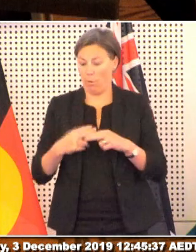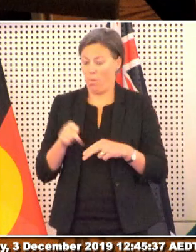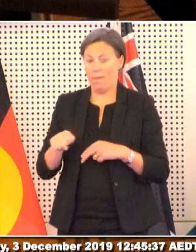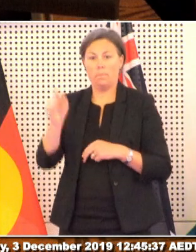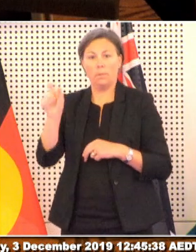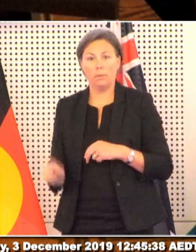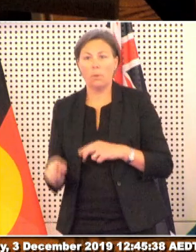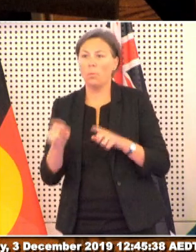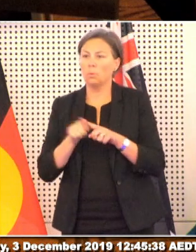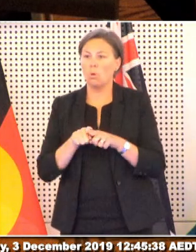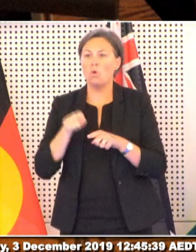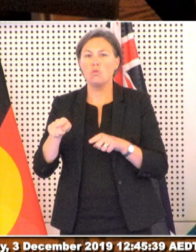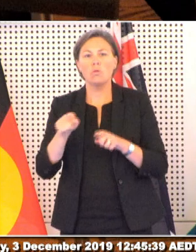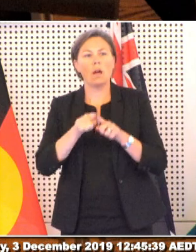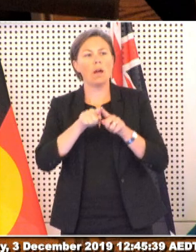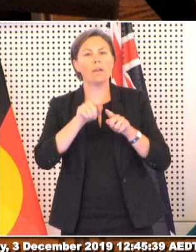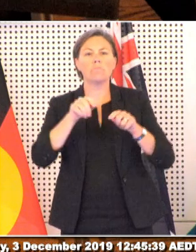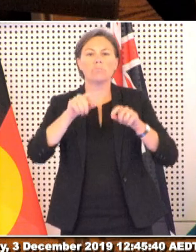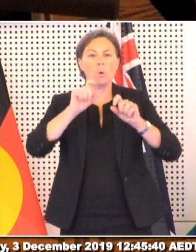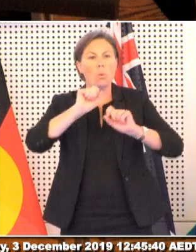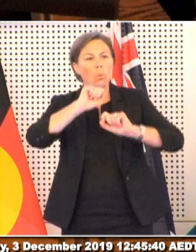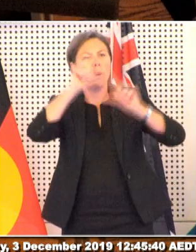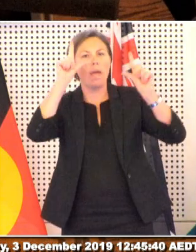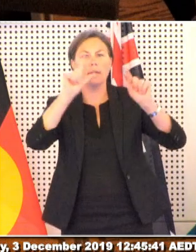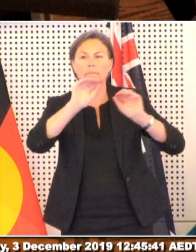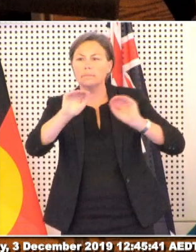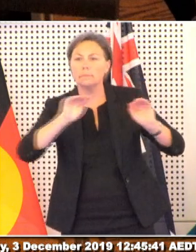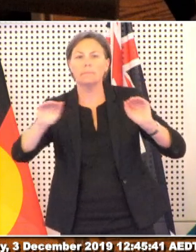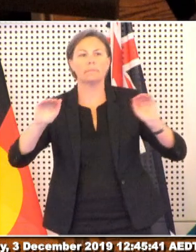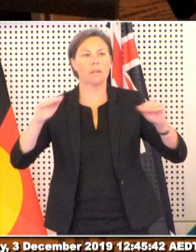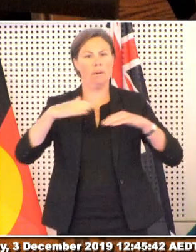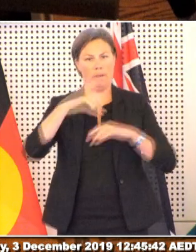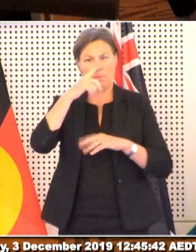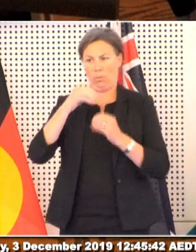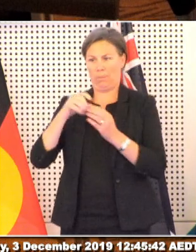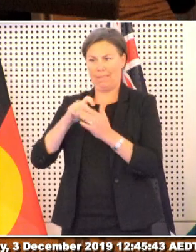understanding around the rights and needs of people with disability in Victoria.